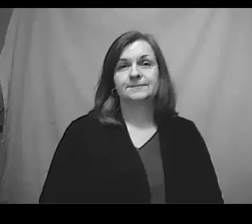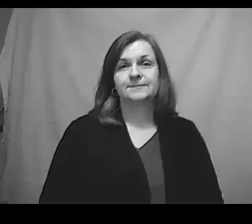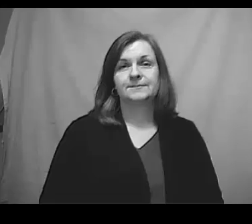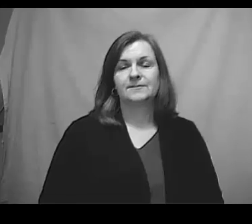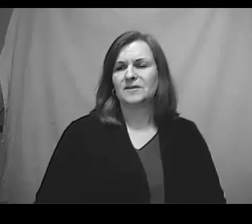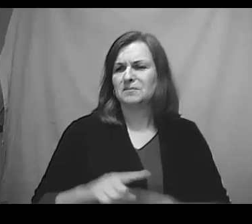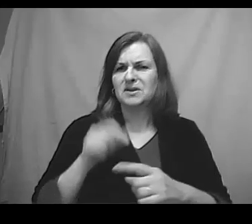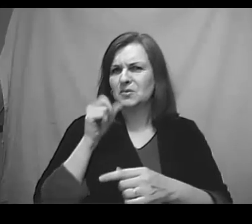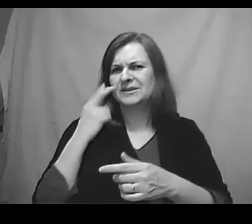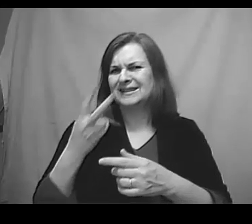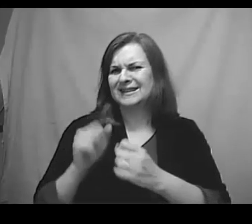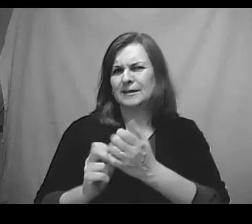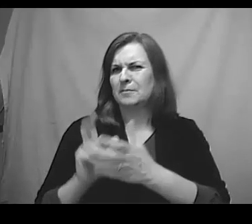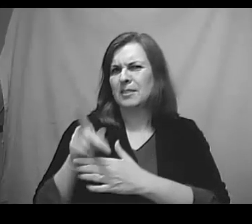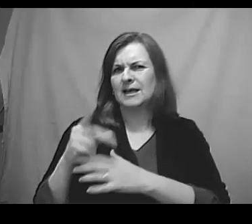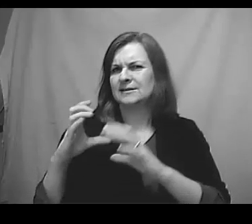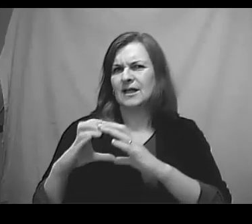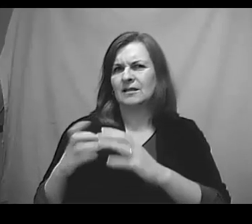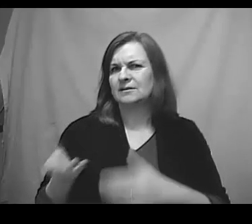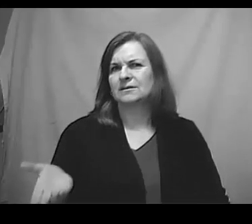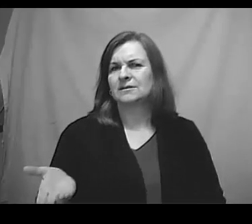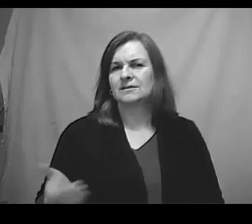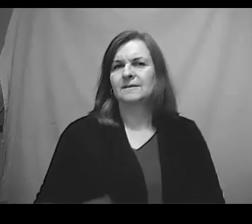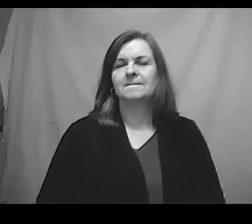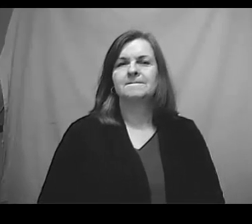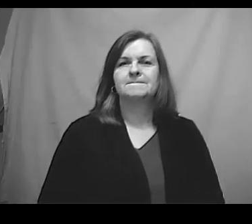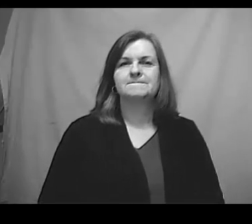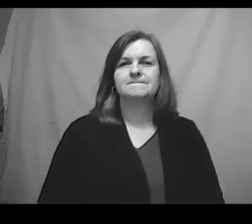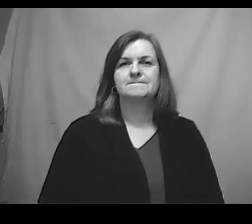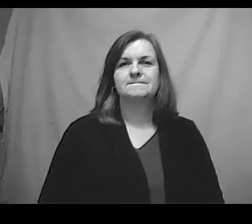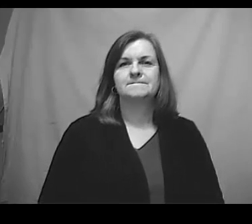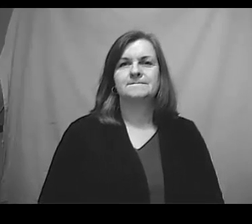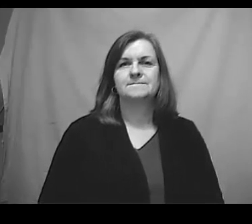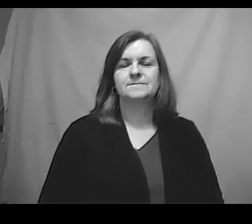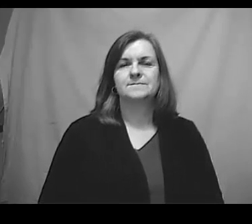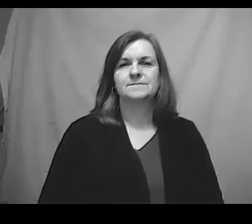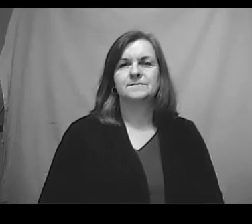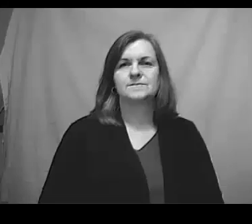but we don't see those here